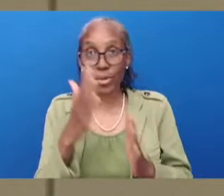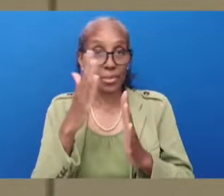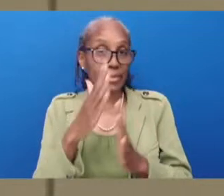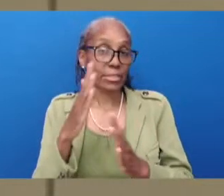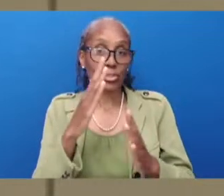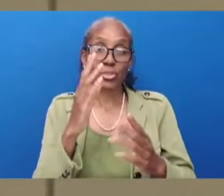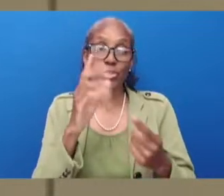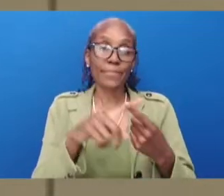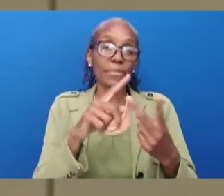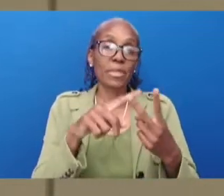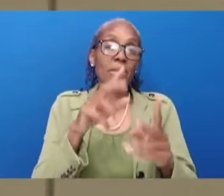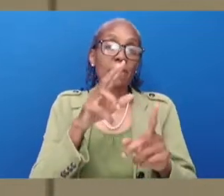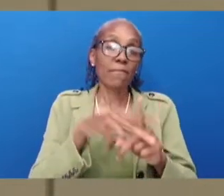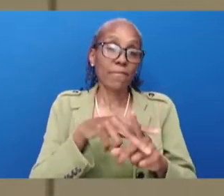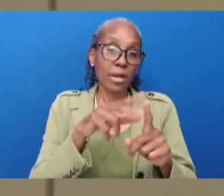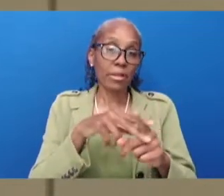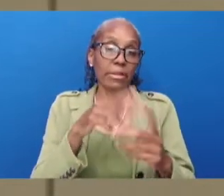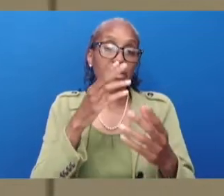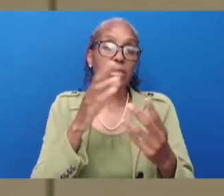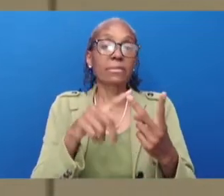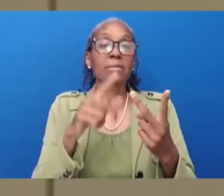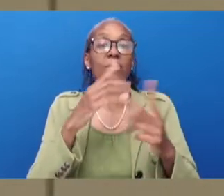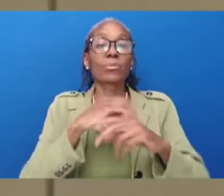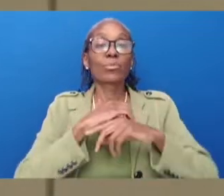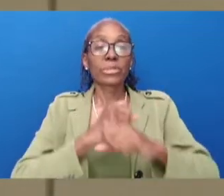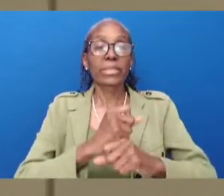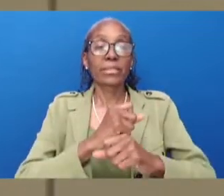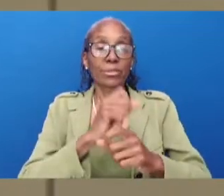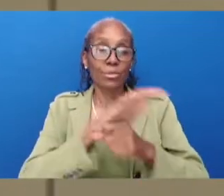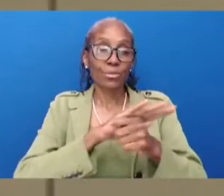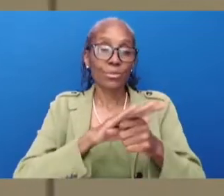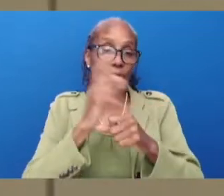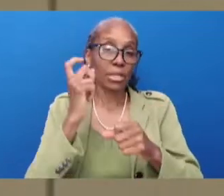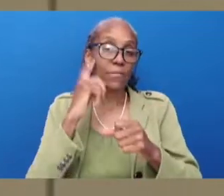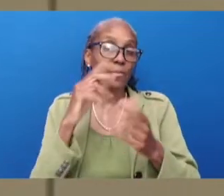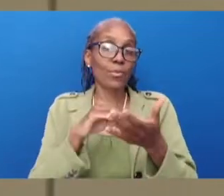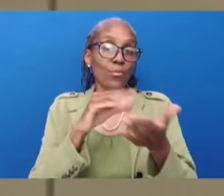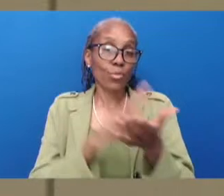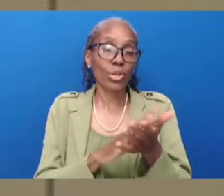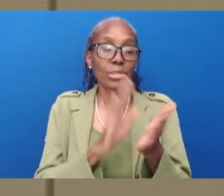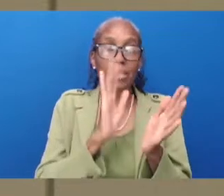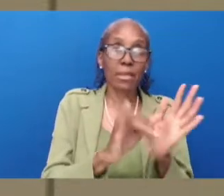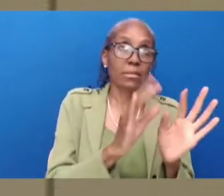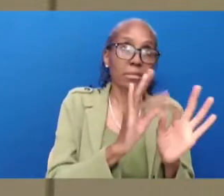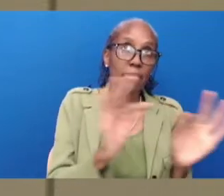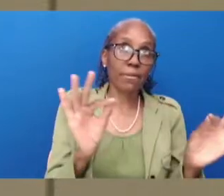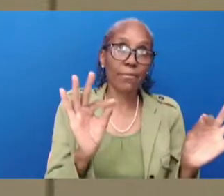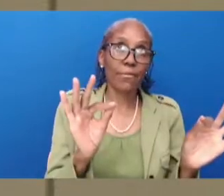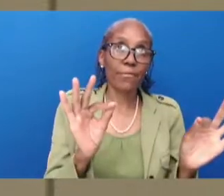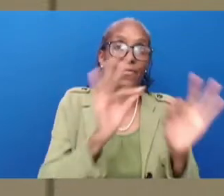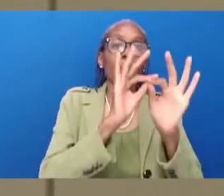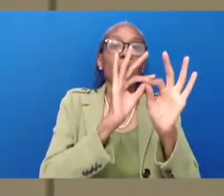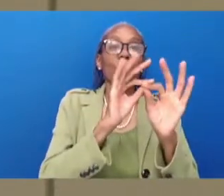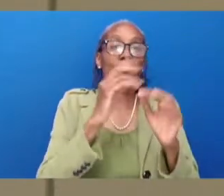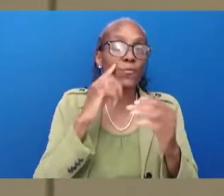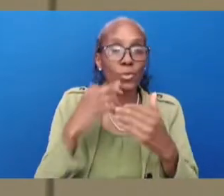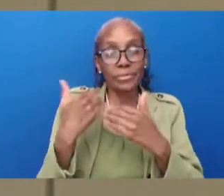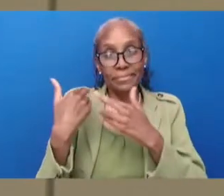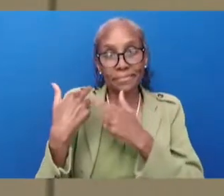BUT NOT LIMITED TO PREPARATIONS,